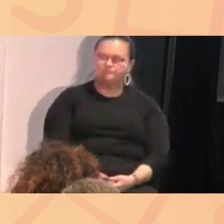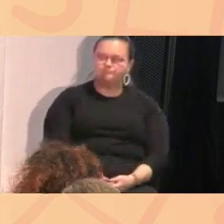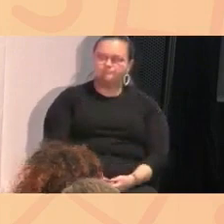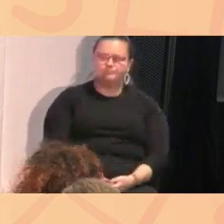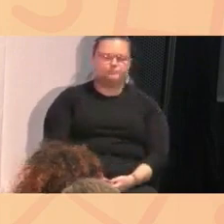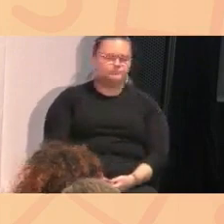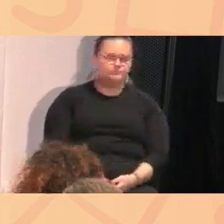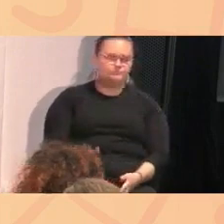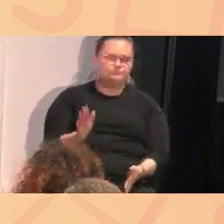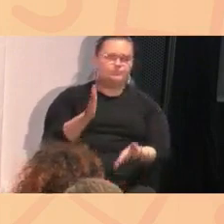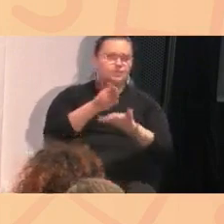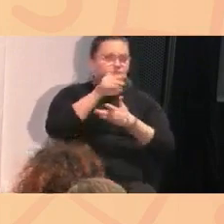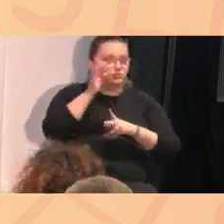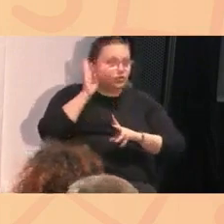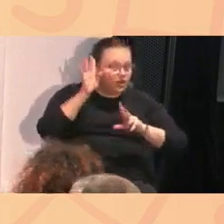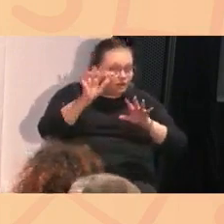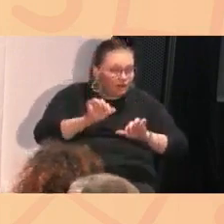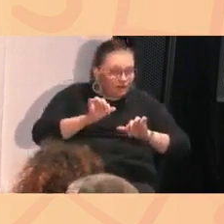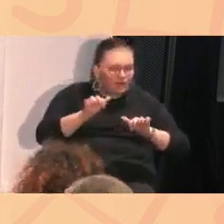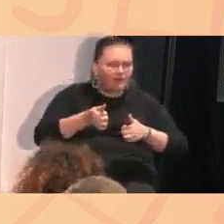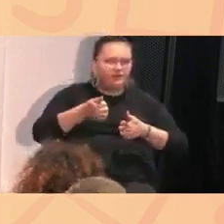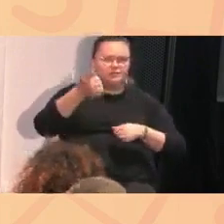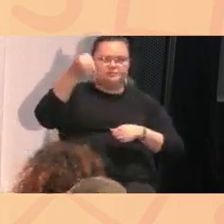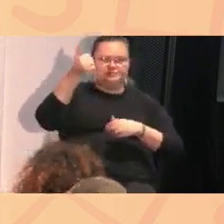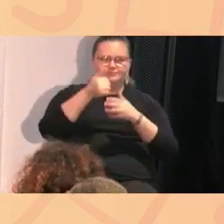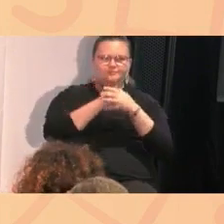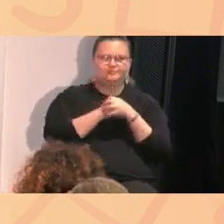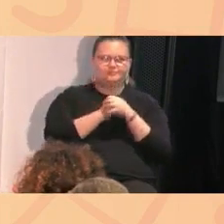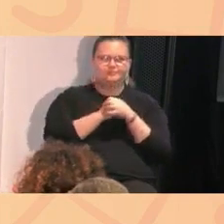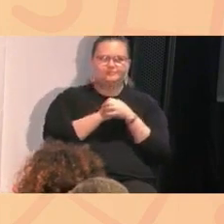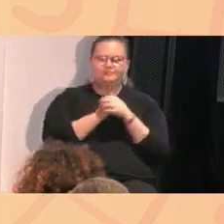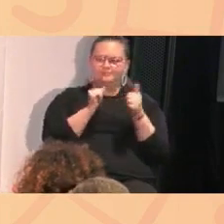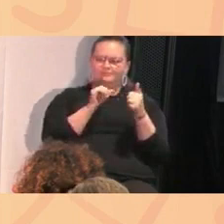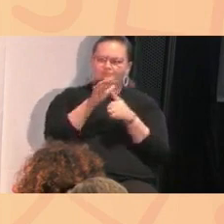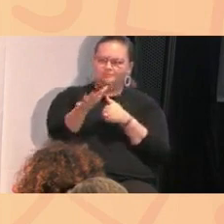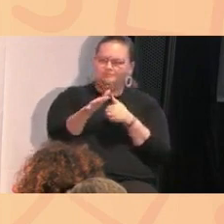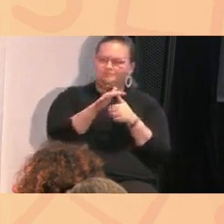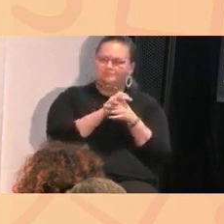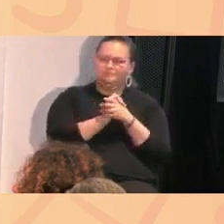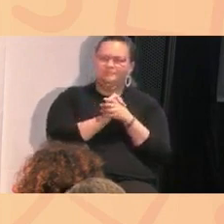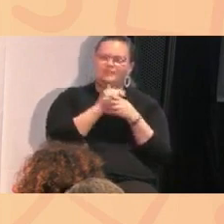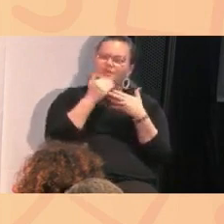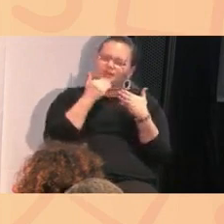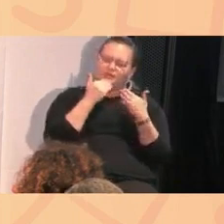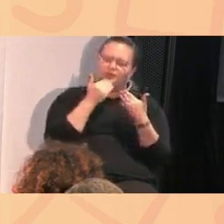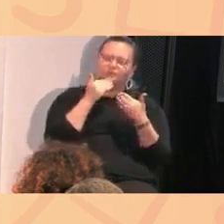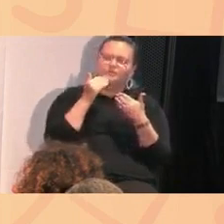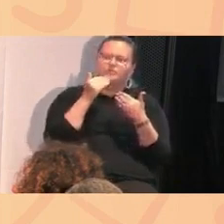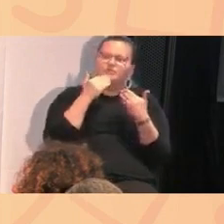Can you talk to us a little about these new works and the public's reaction to them? Sure.